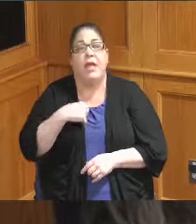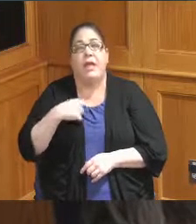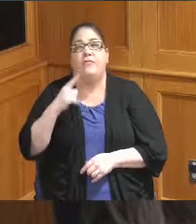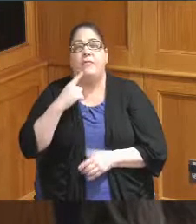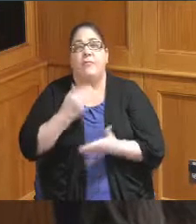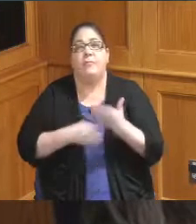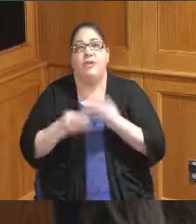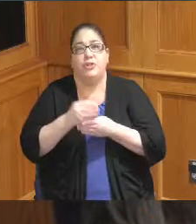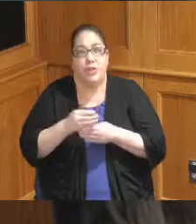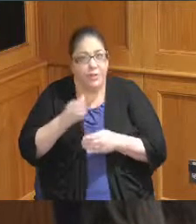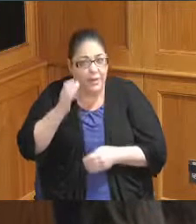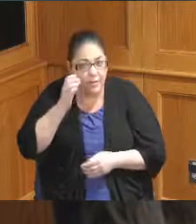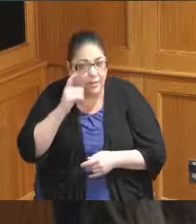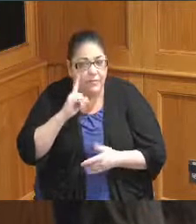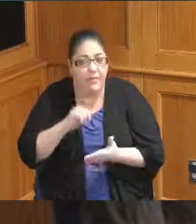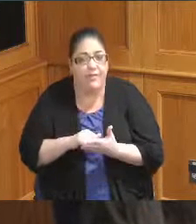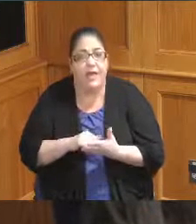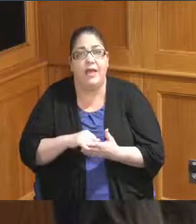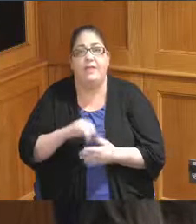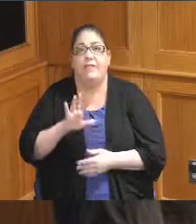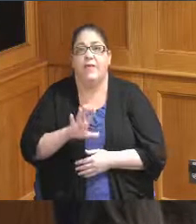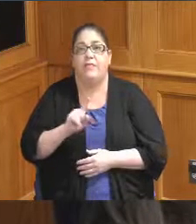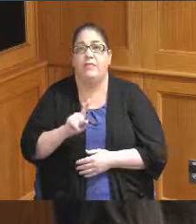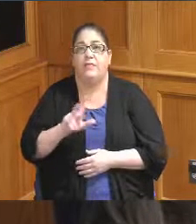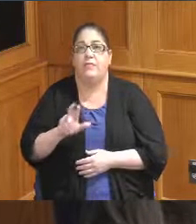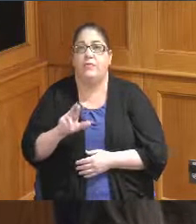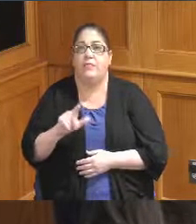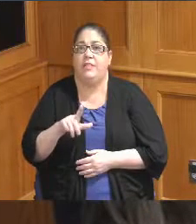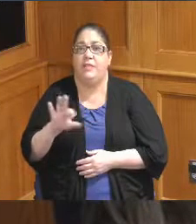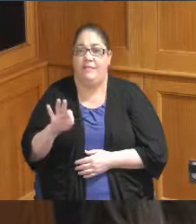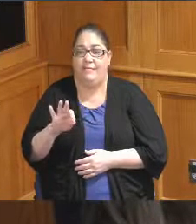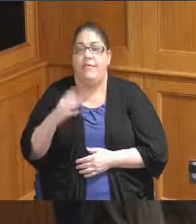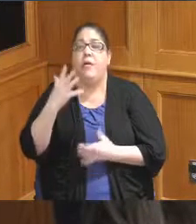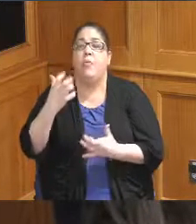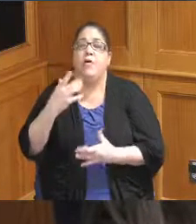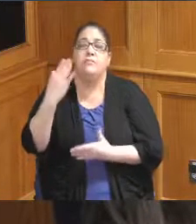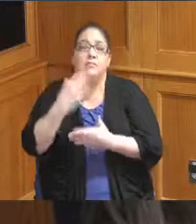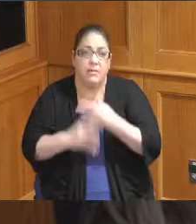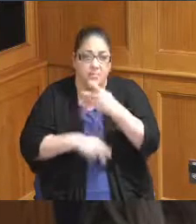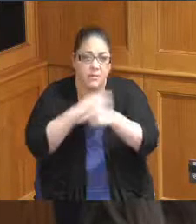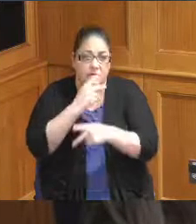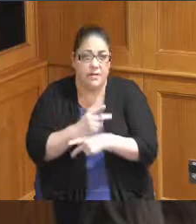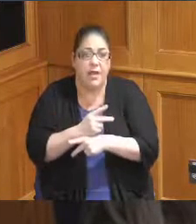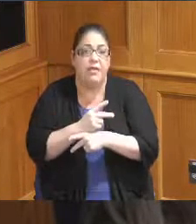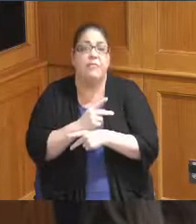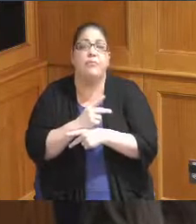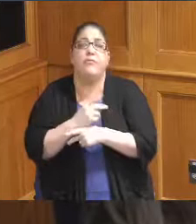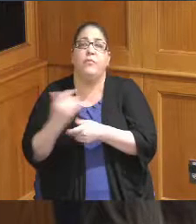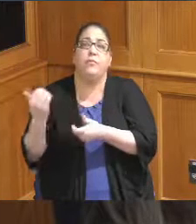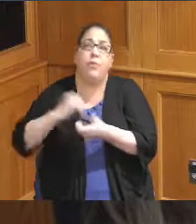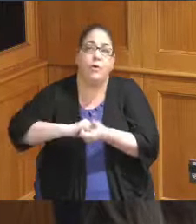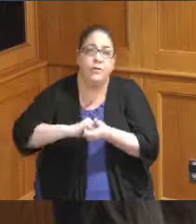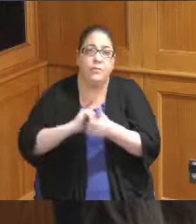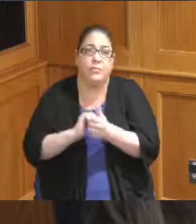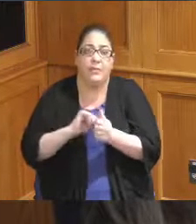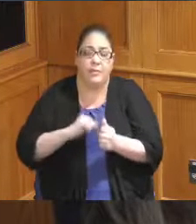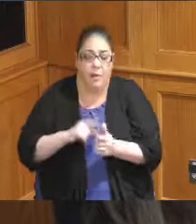interested in the 513Relief having some type of presence or partnership and what I got back was